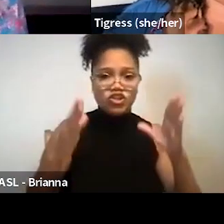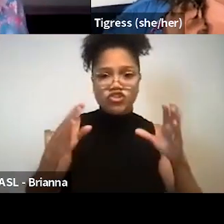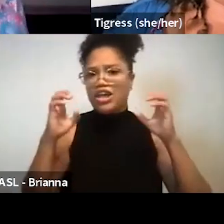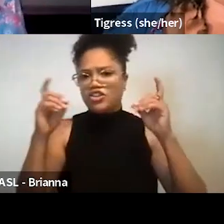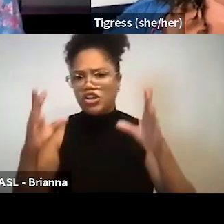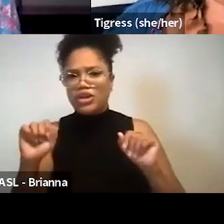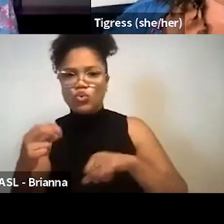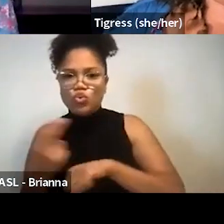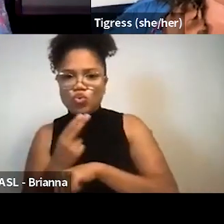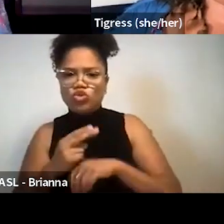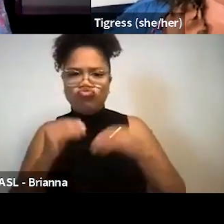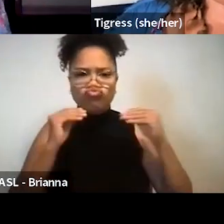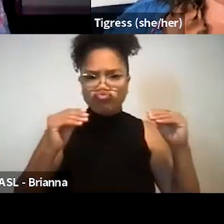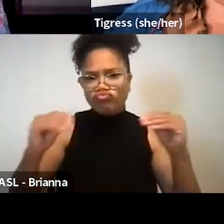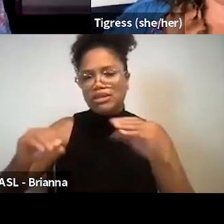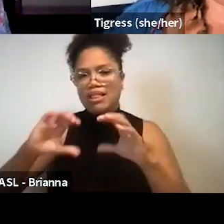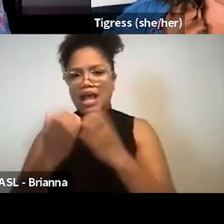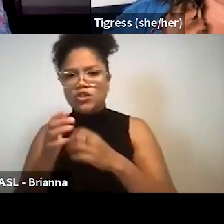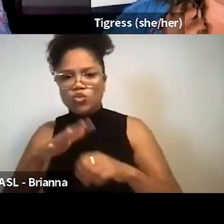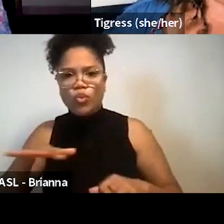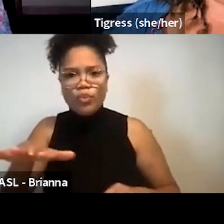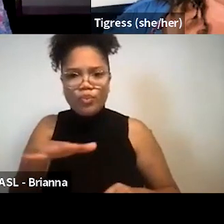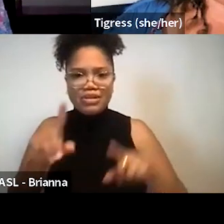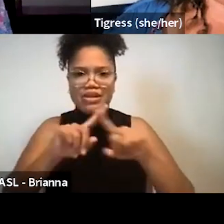of educate their classrooms on different elements of social emotional learning.